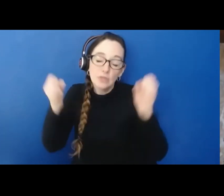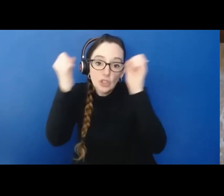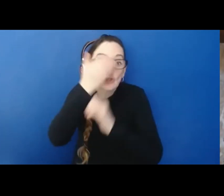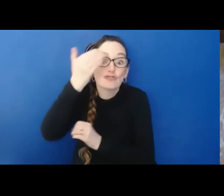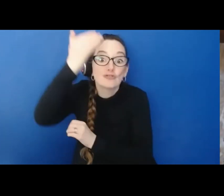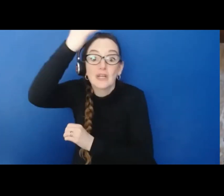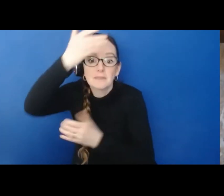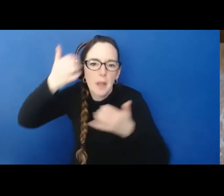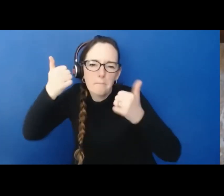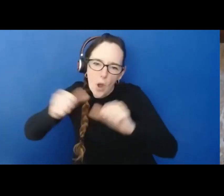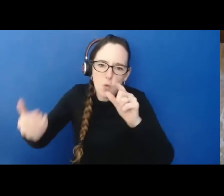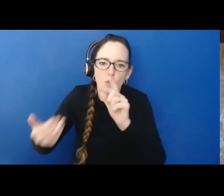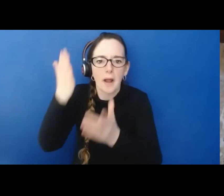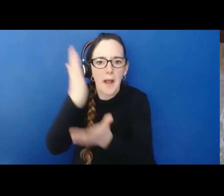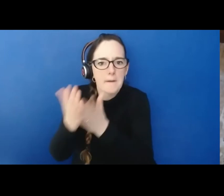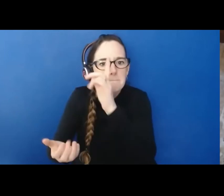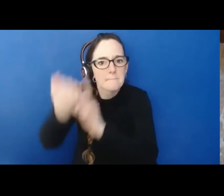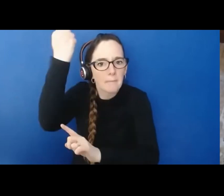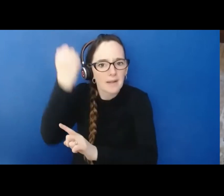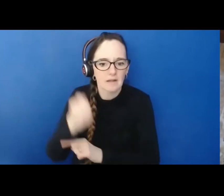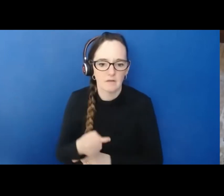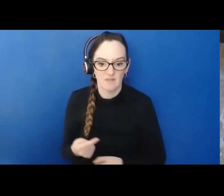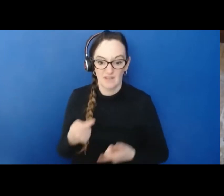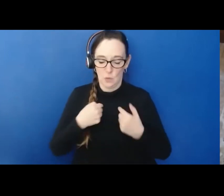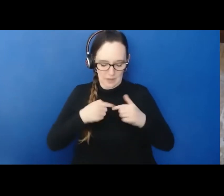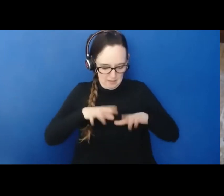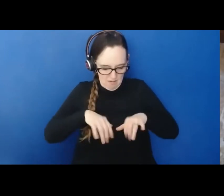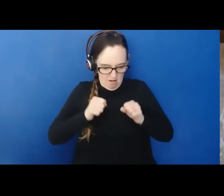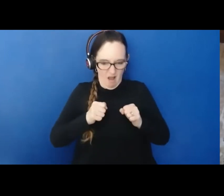ourselves that we had like a few projects performances,